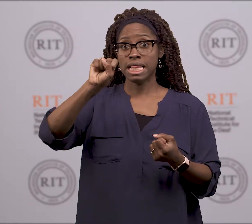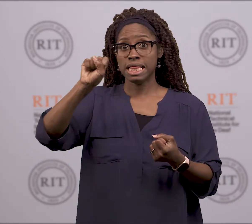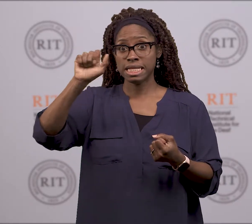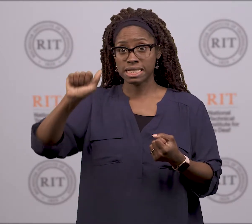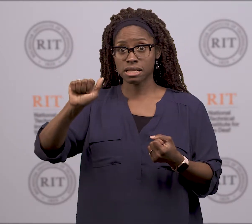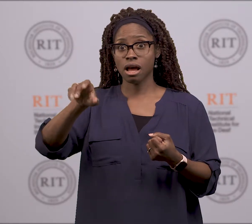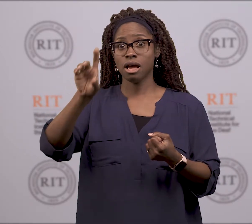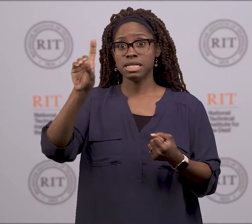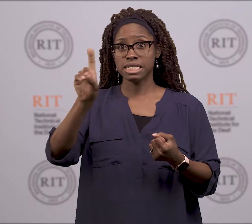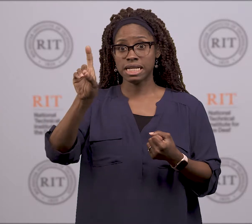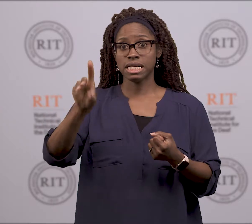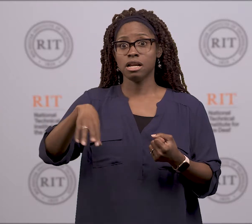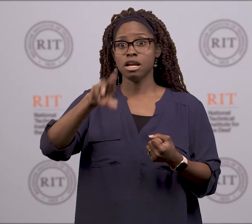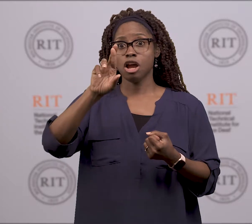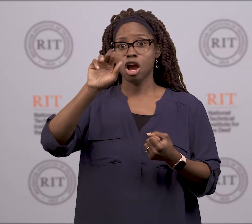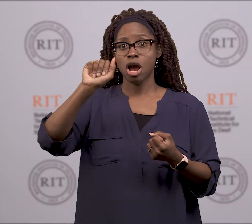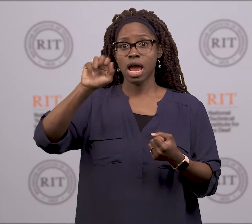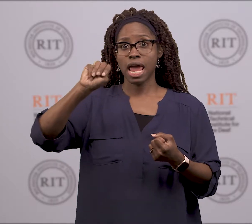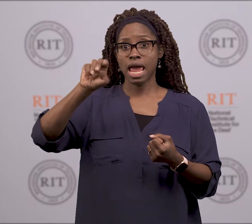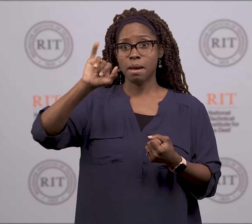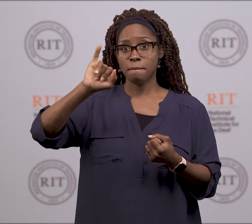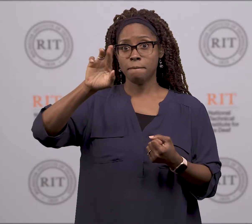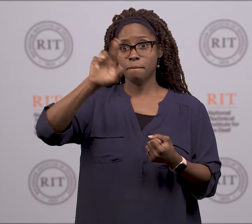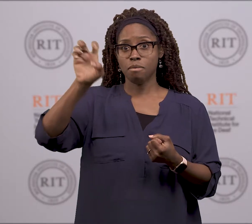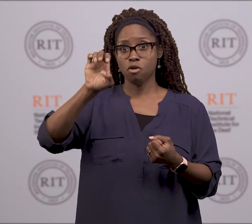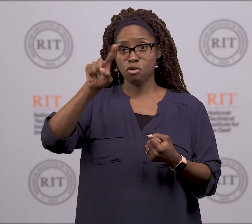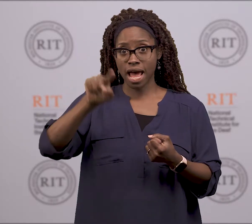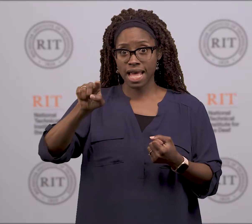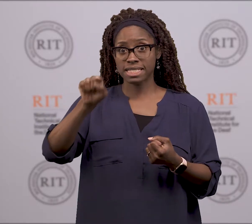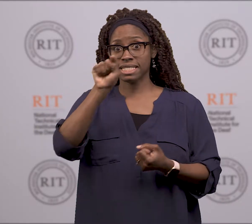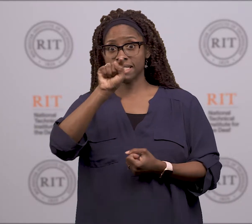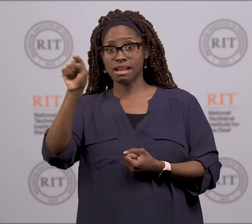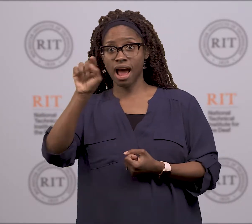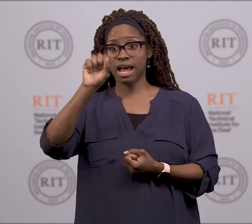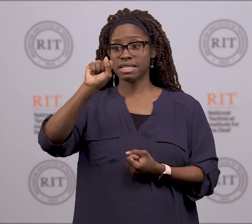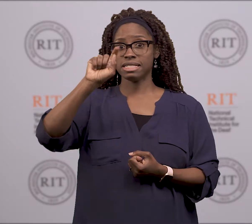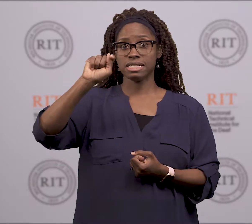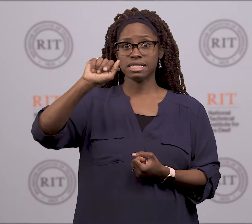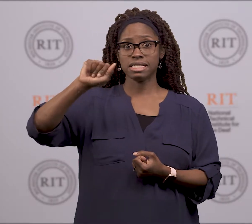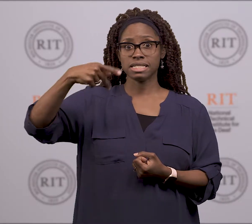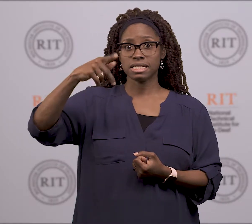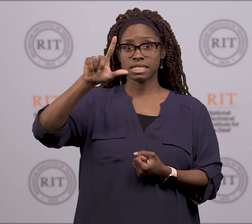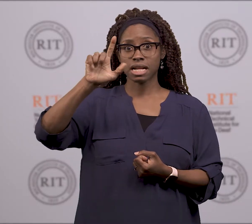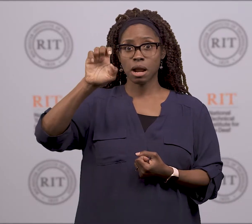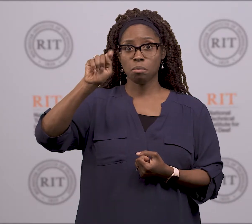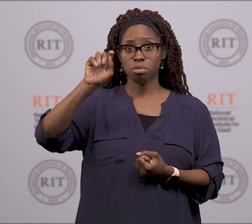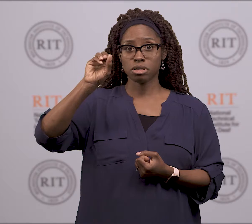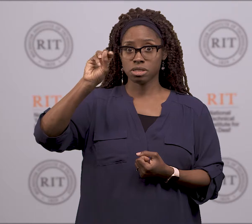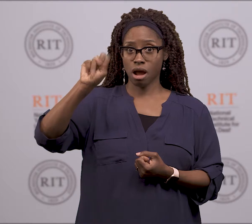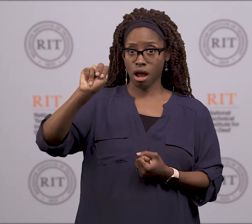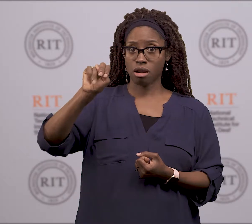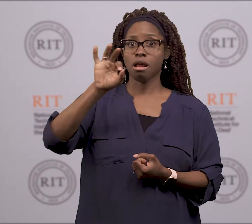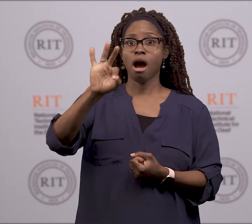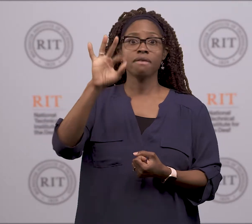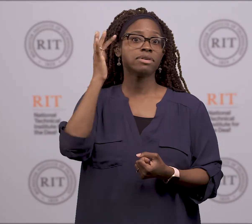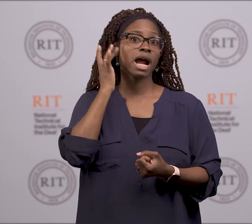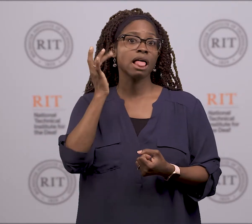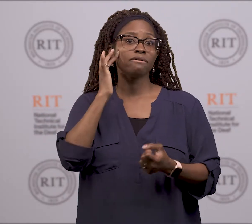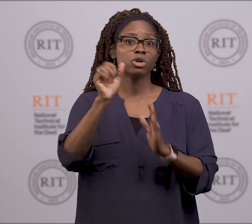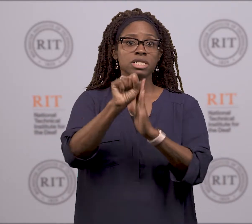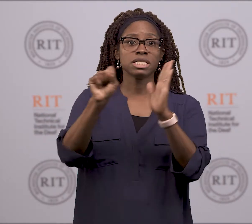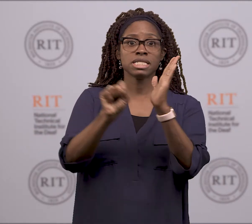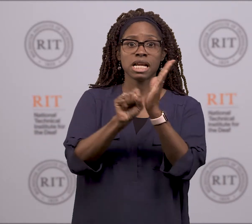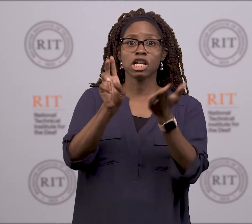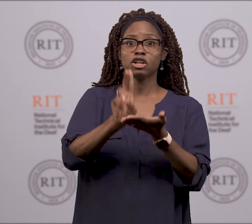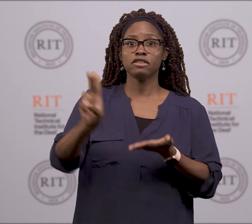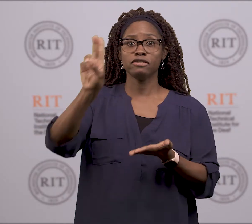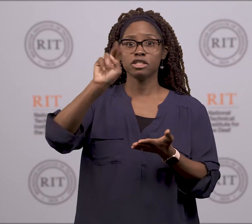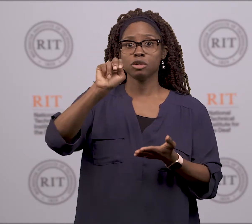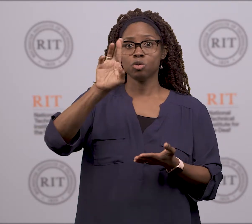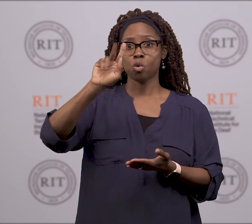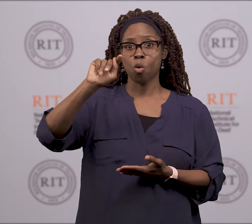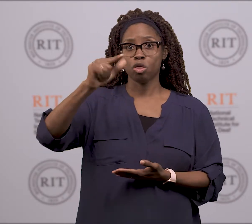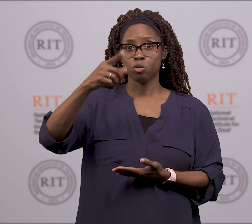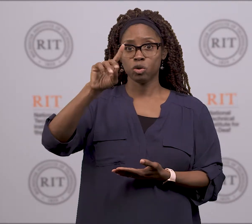hosted a virtual workshop by Dr. Lissa D. Ramirez-Stapleton, of California State University Northridge